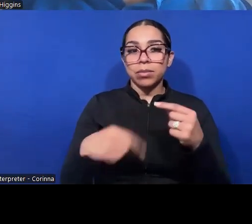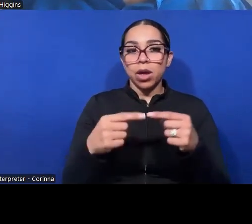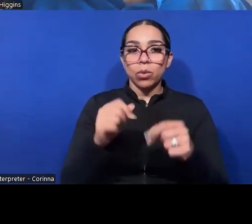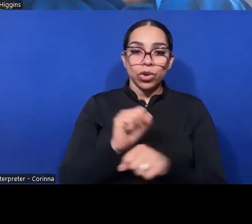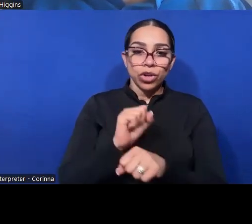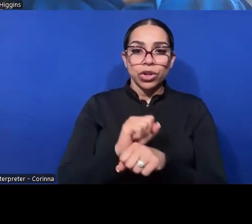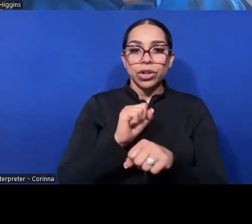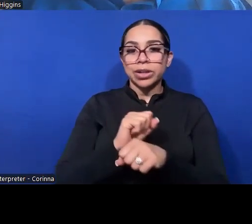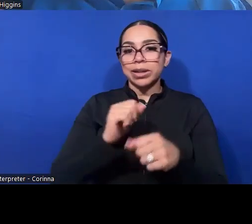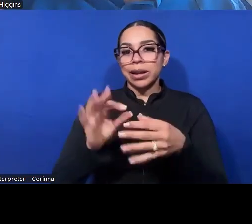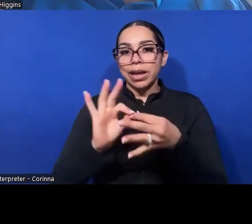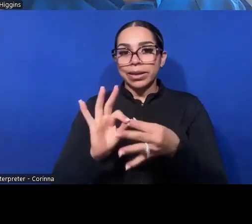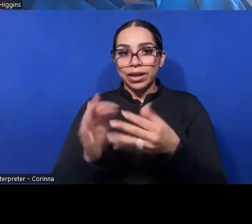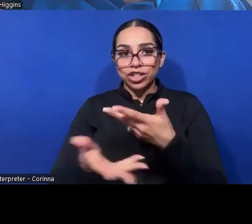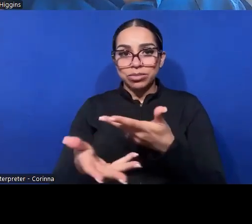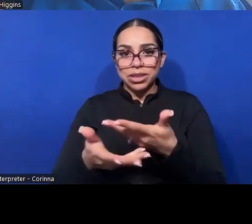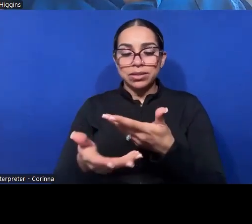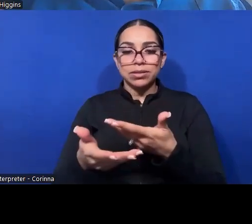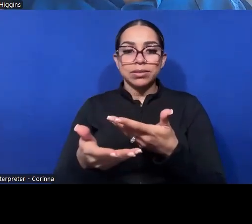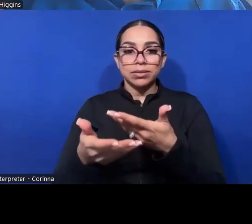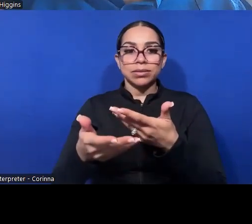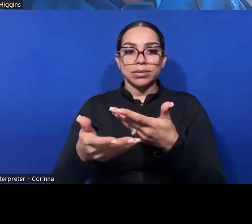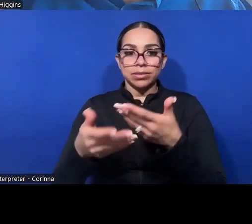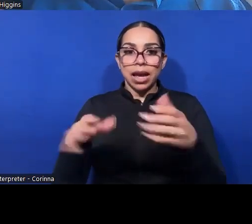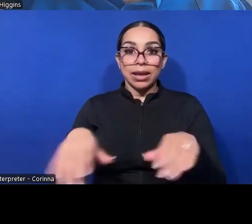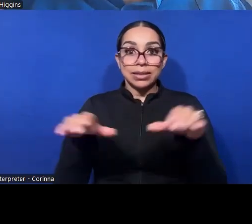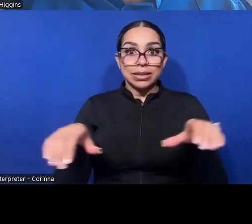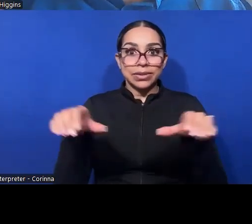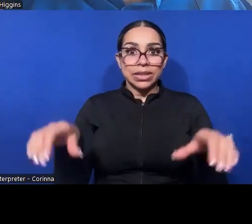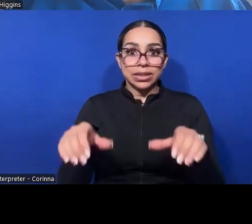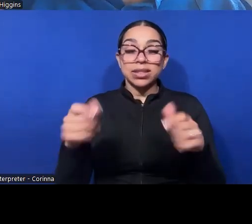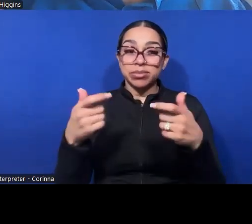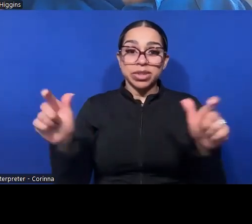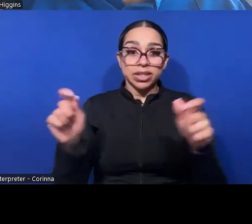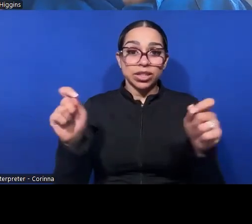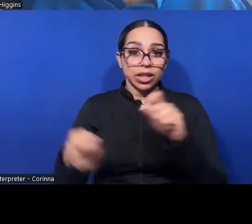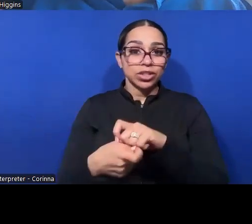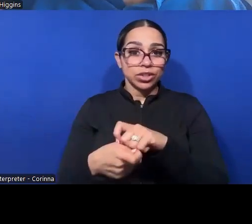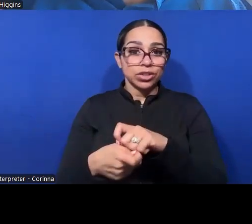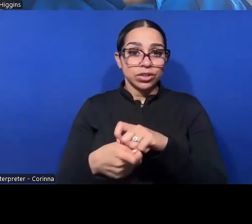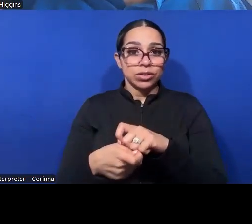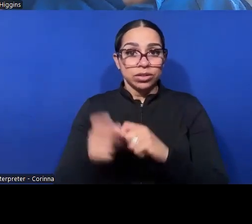And, is a is it really pretty major shift in change, for people who receive medi-cal.